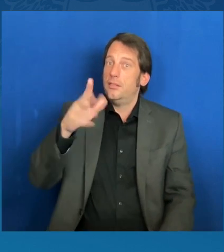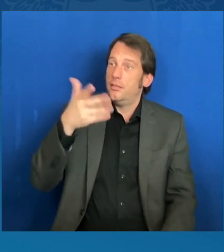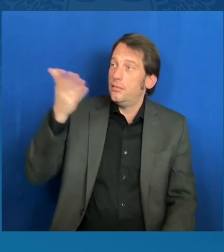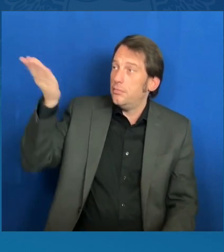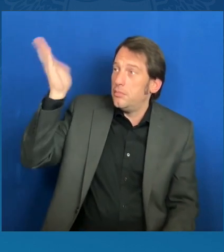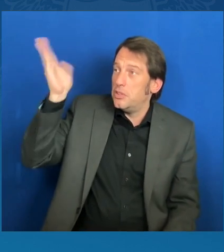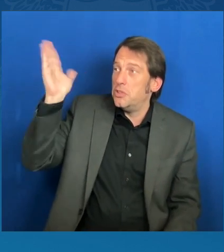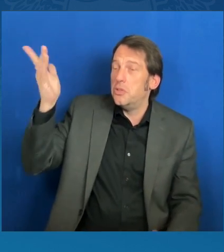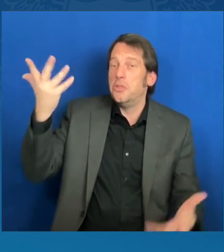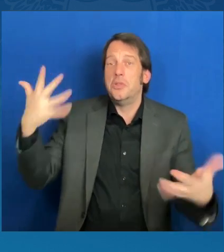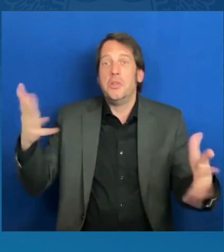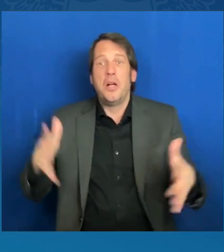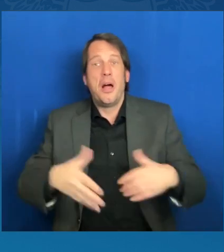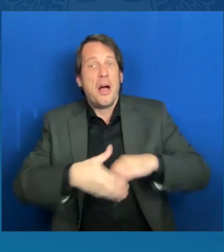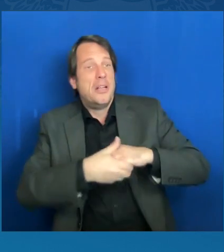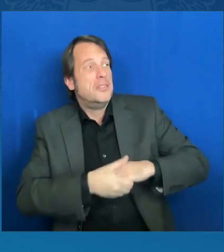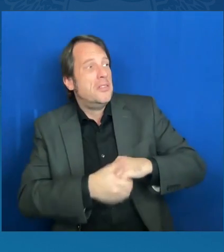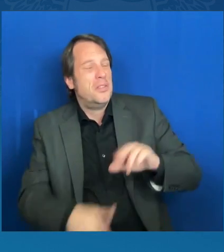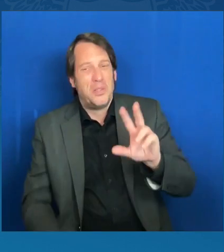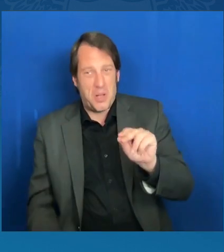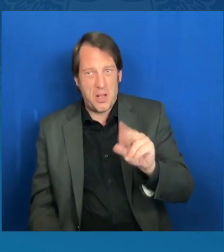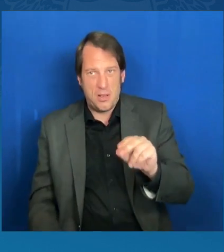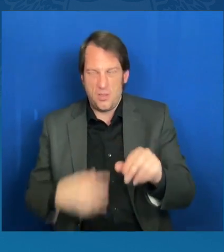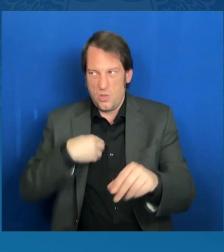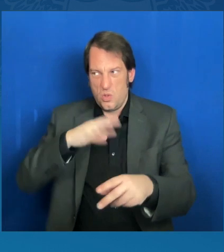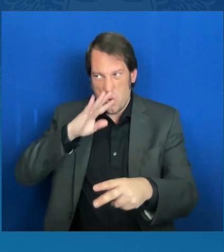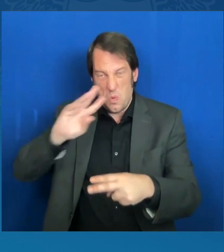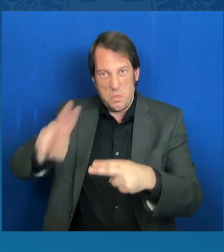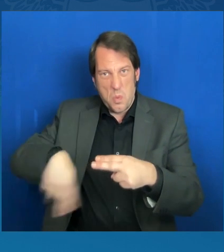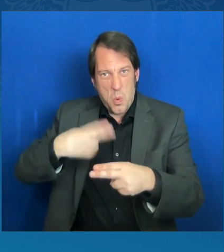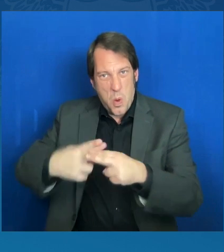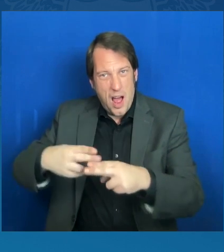Because of her leadership in the Biden-Harris administration,